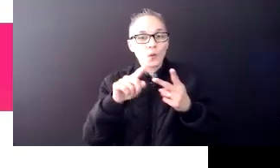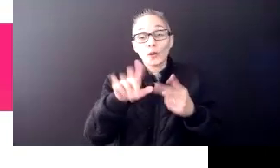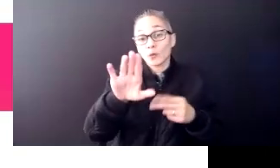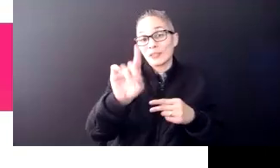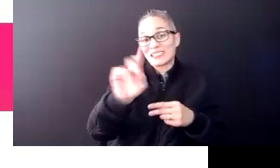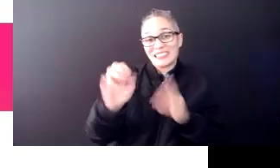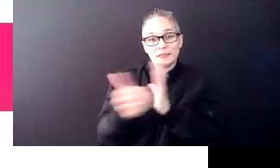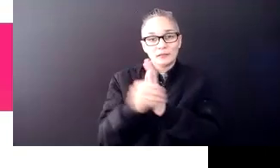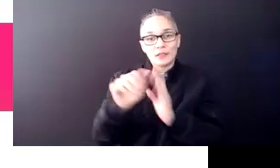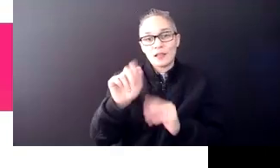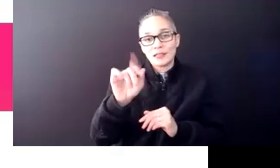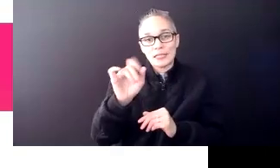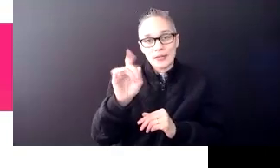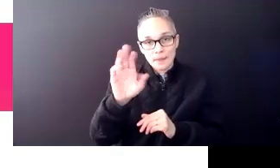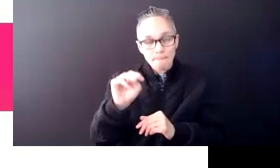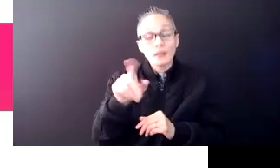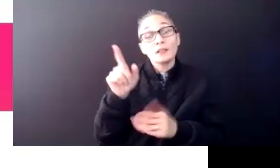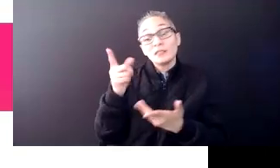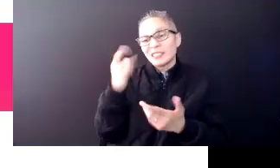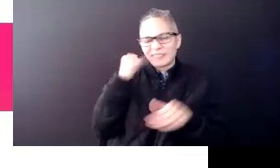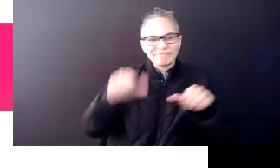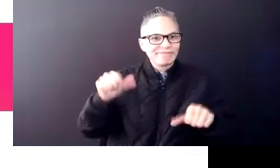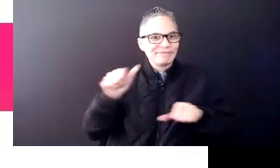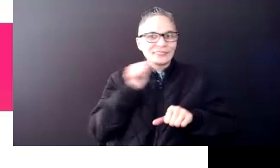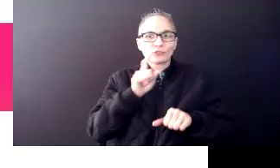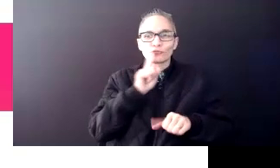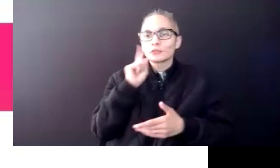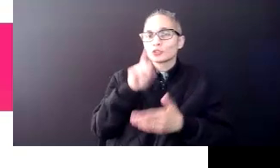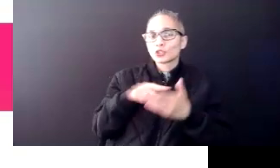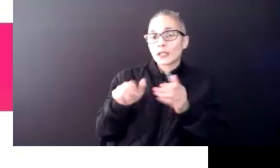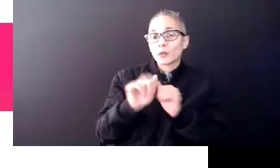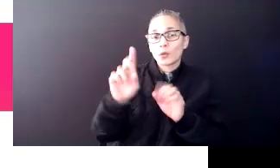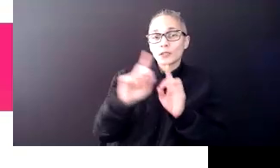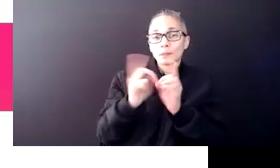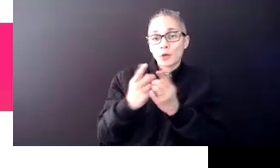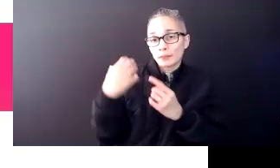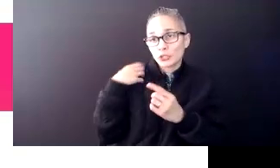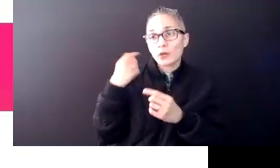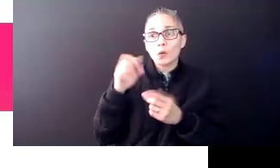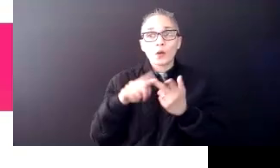If you're unsure, you can always check with your department chair or check on currIQūnet for your course.